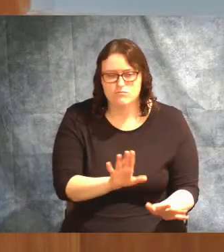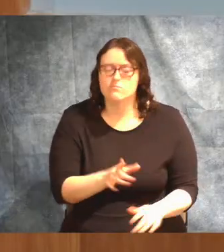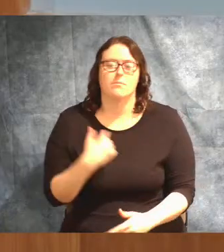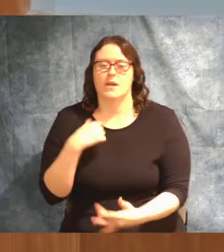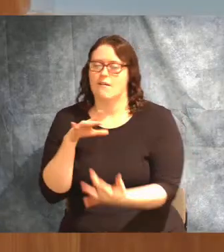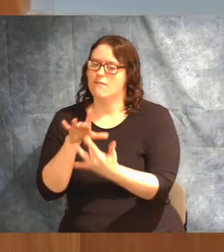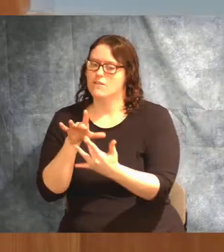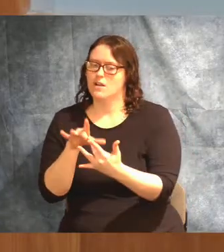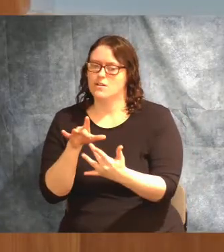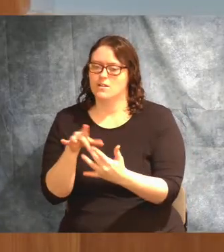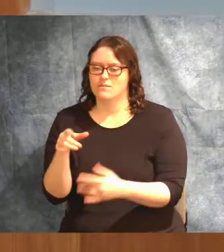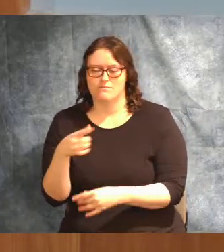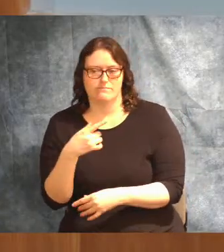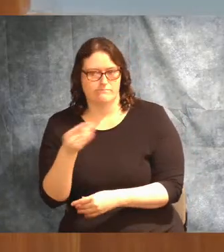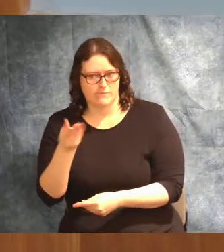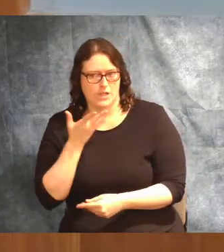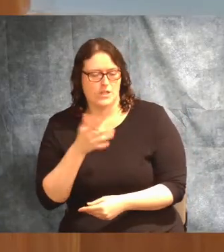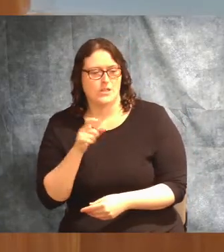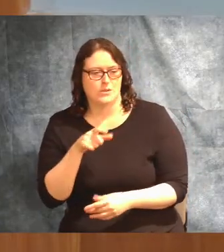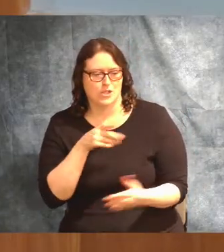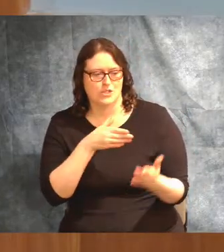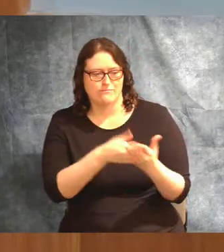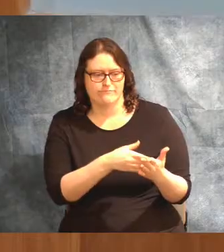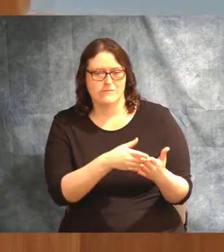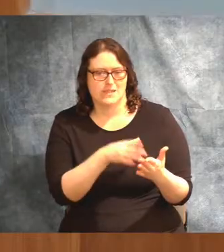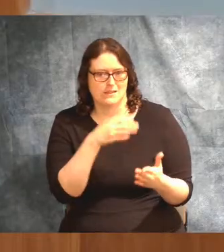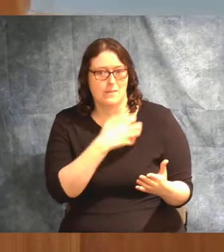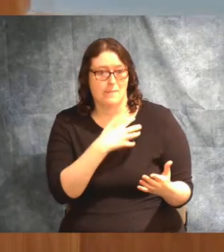you need to file a complaint against the Sheriff's department for the incident. you know,